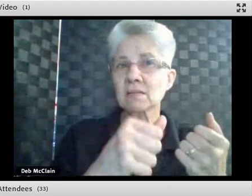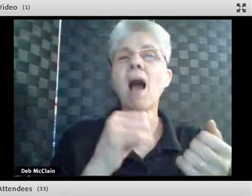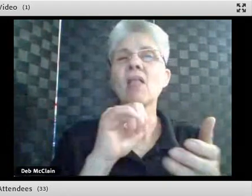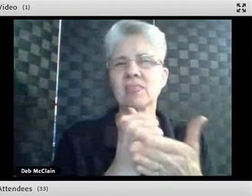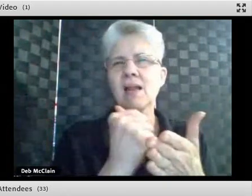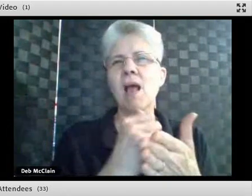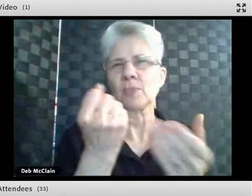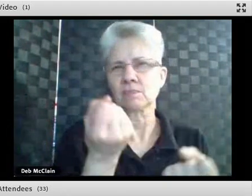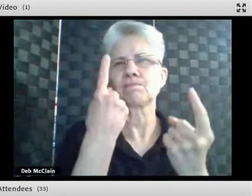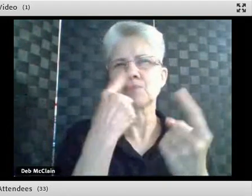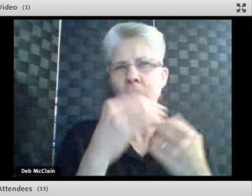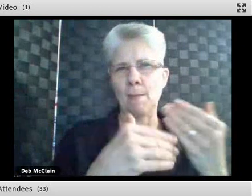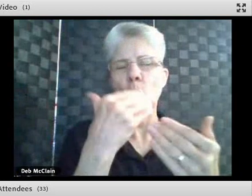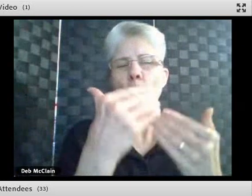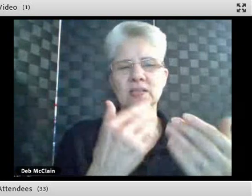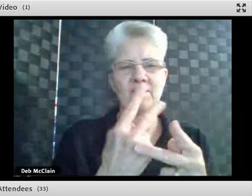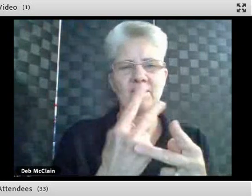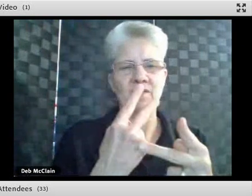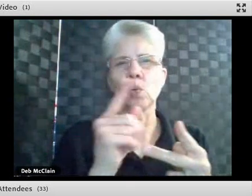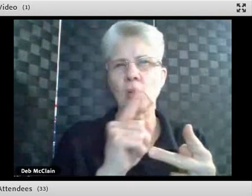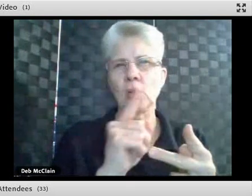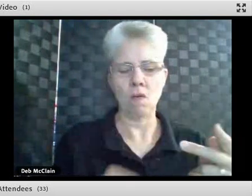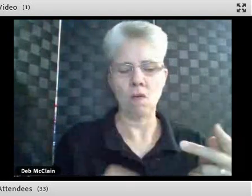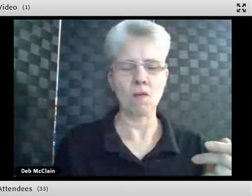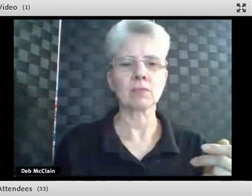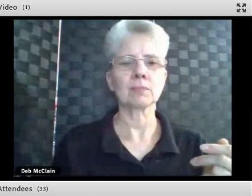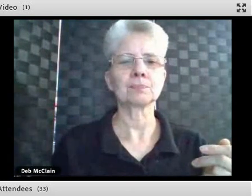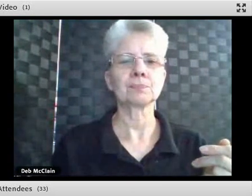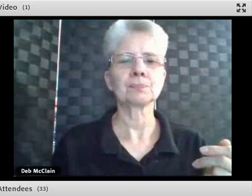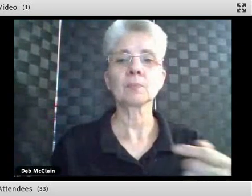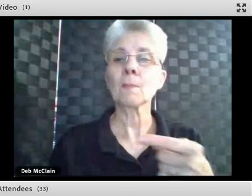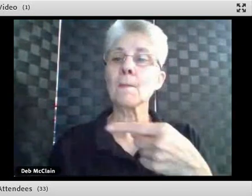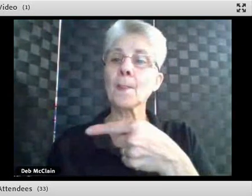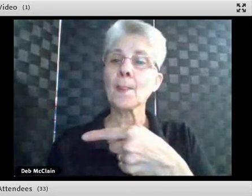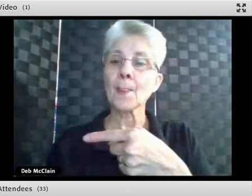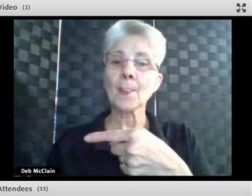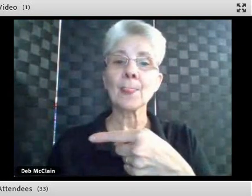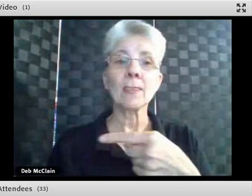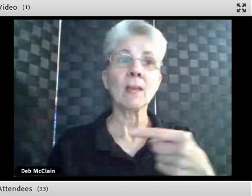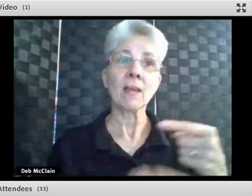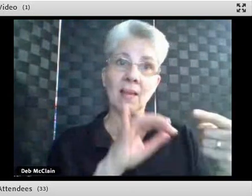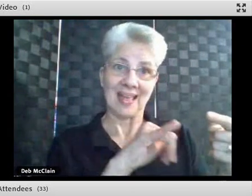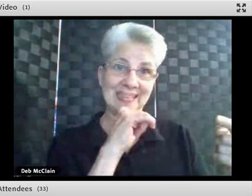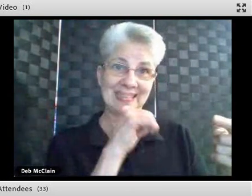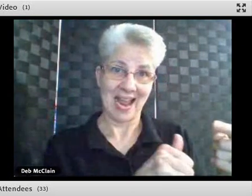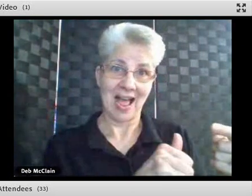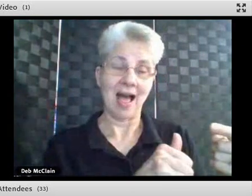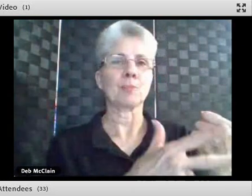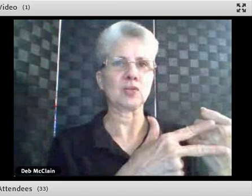as you move through this process of figuring out where you're at. So if that is what is not preservation,